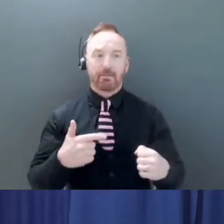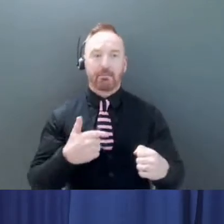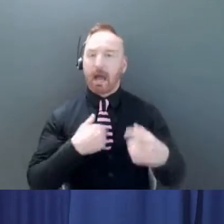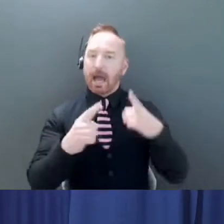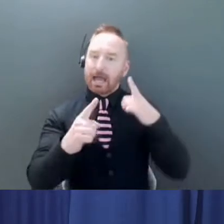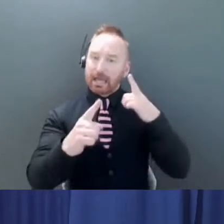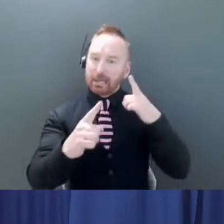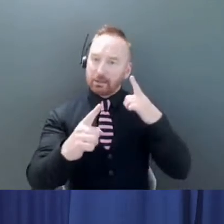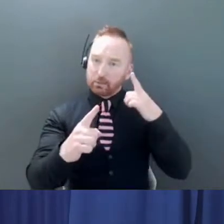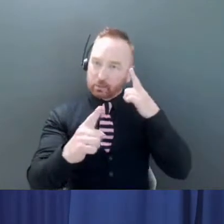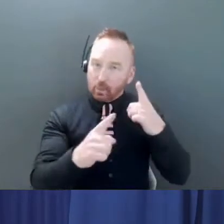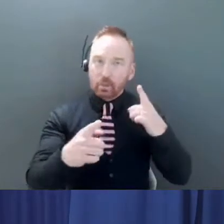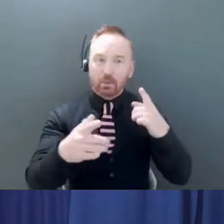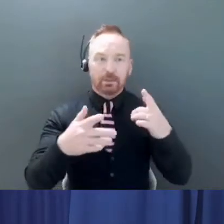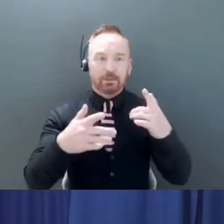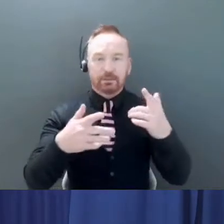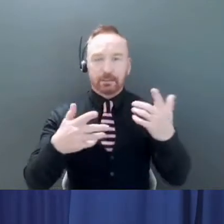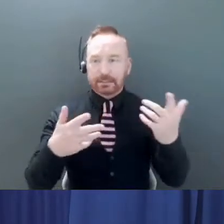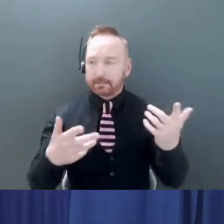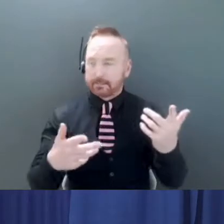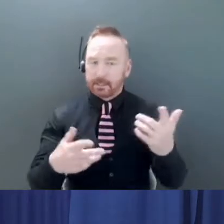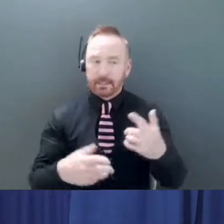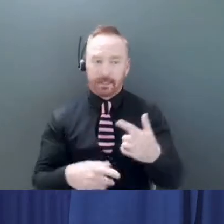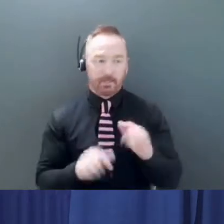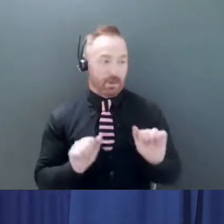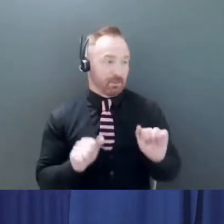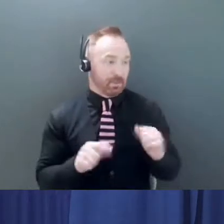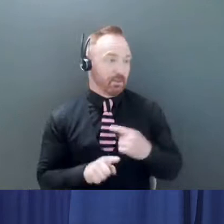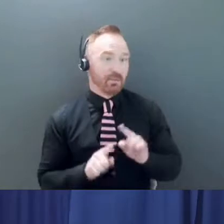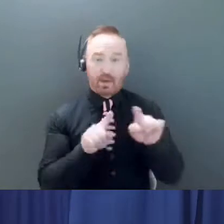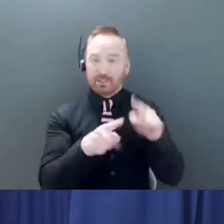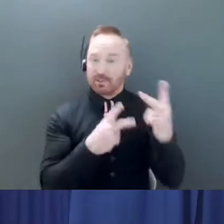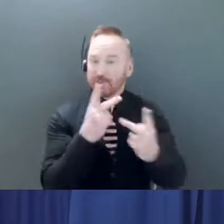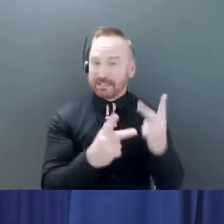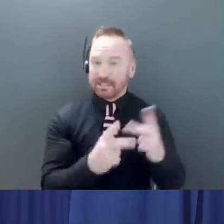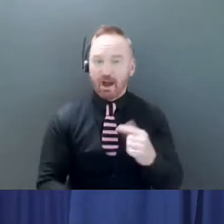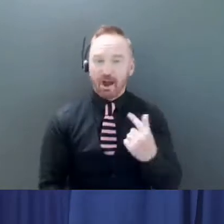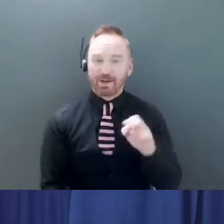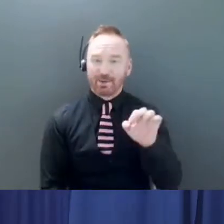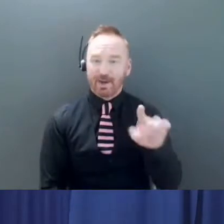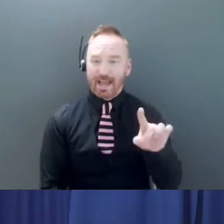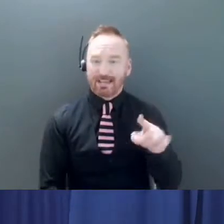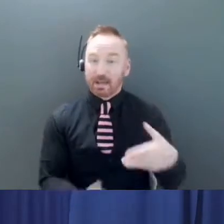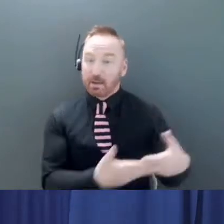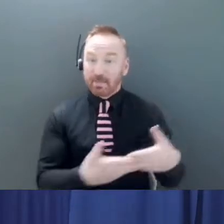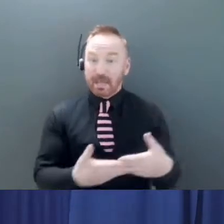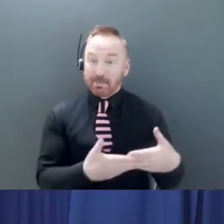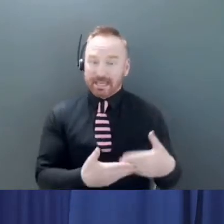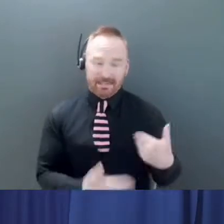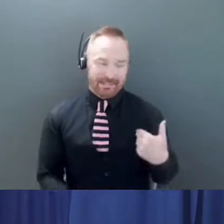And I knew it was my path to being able to gather again and to see, we got to visit our